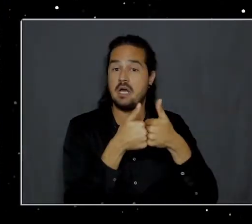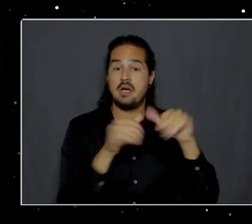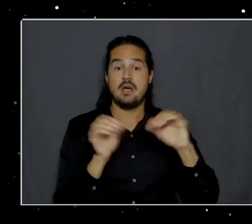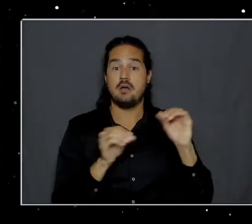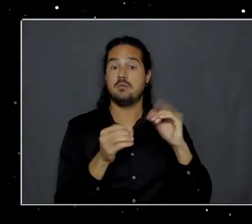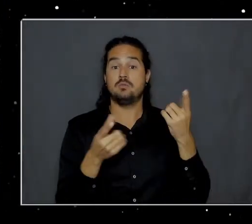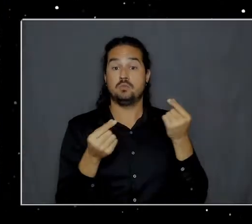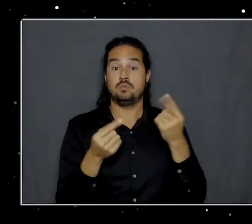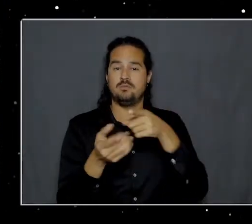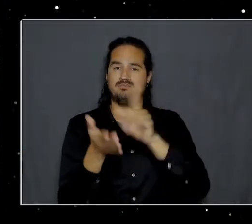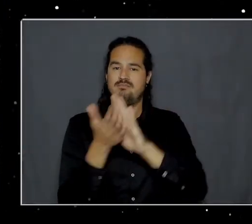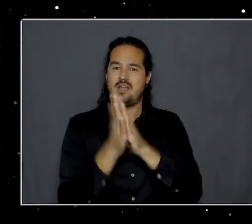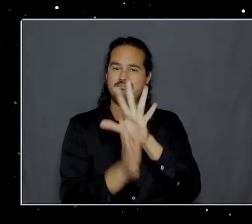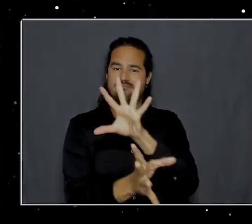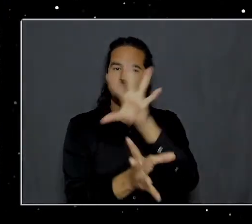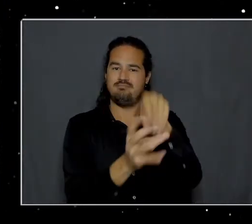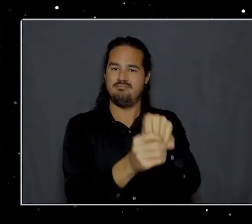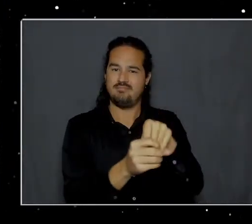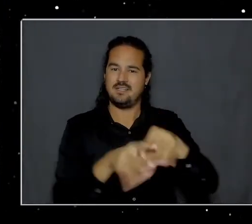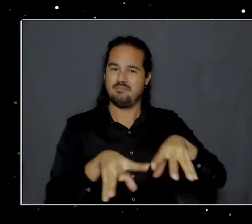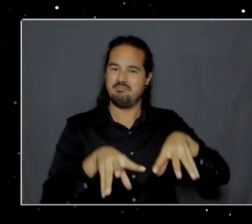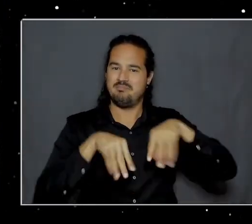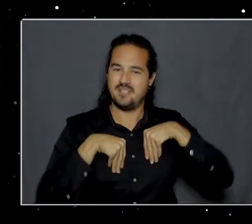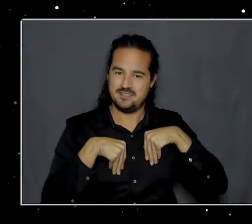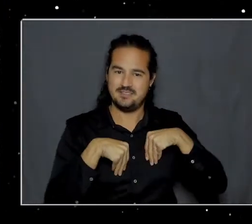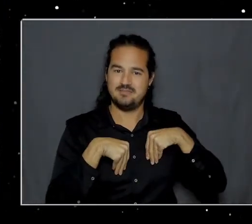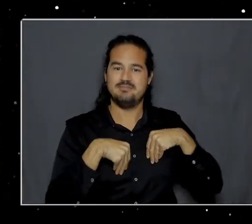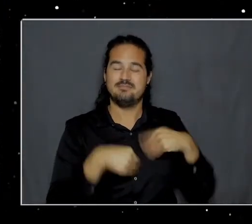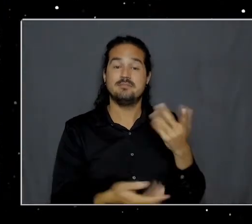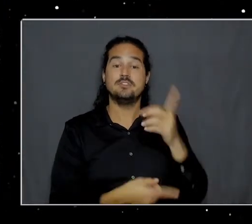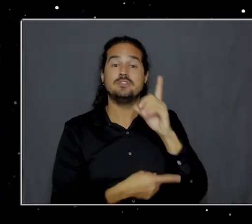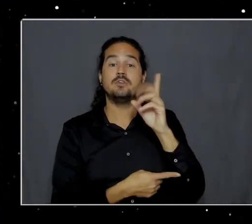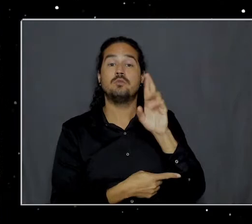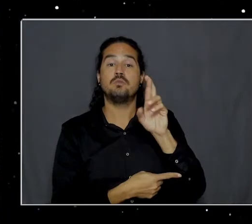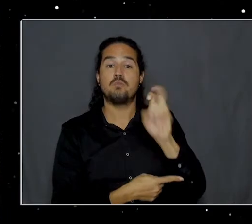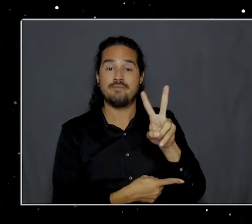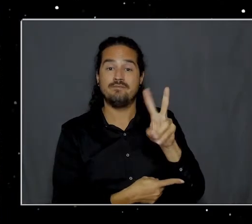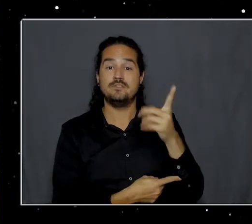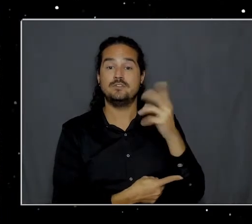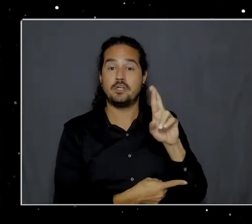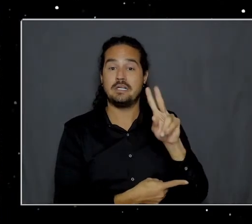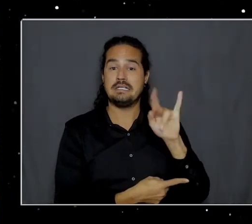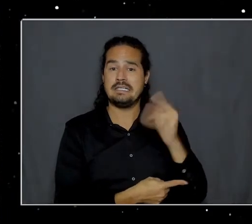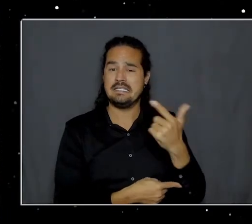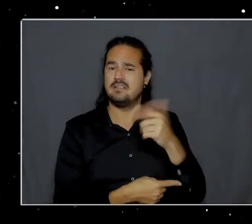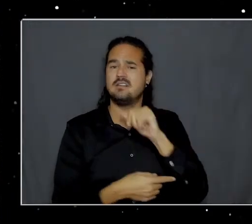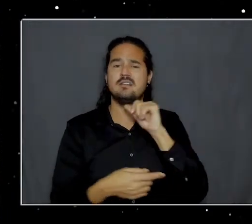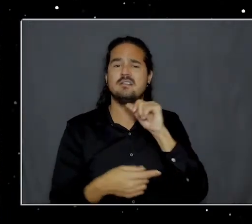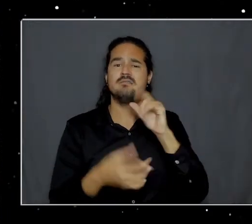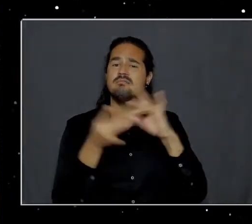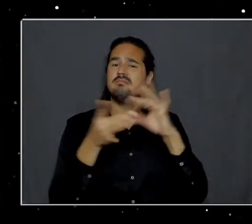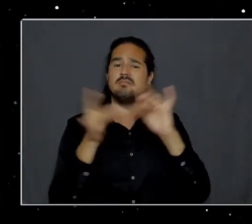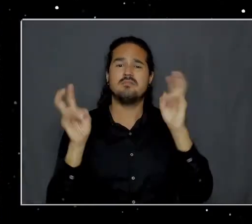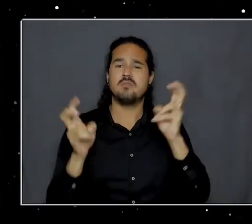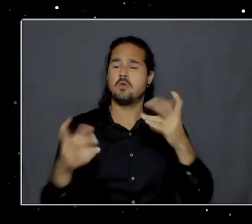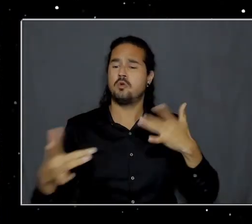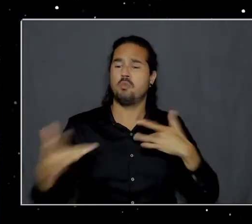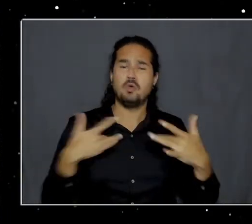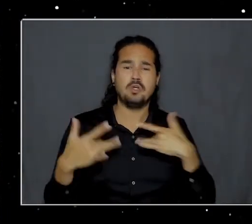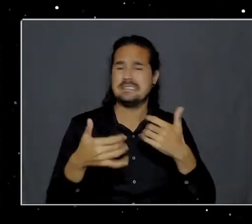COMPLICIT.